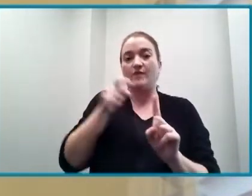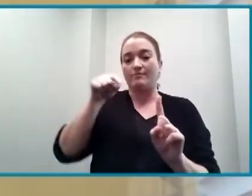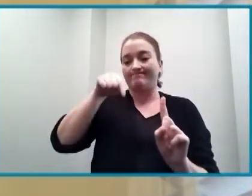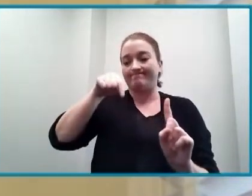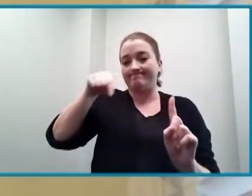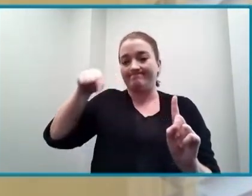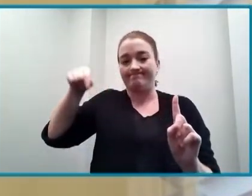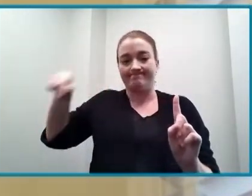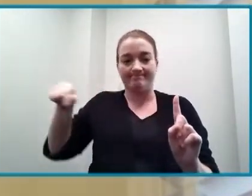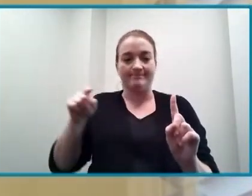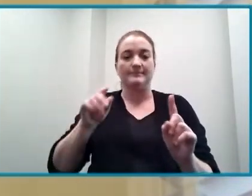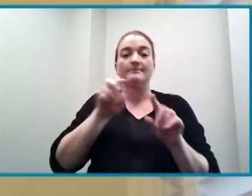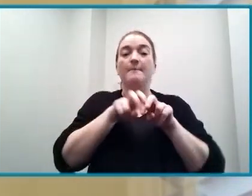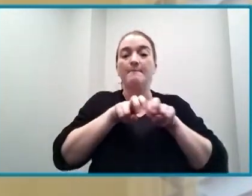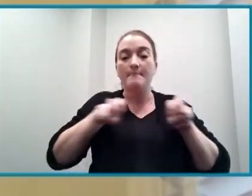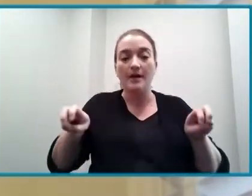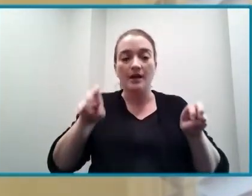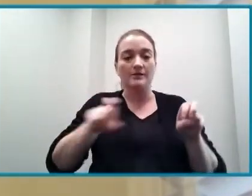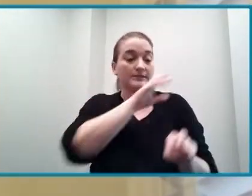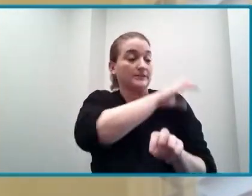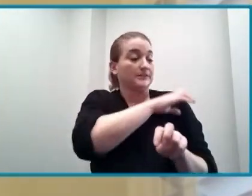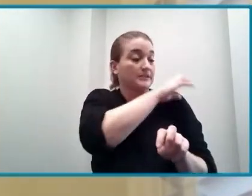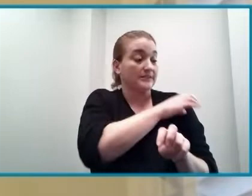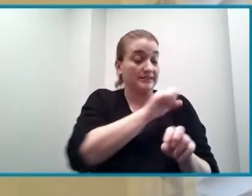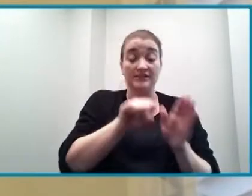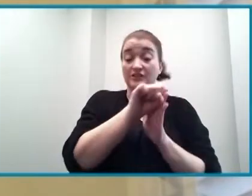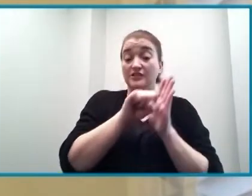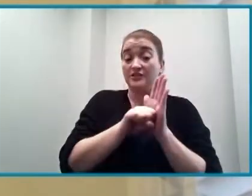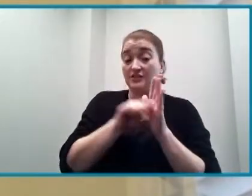clinics, and state or local arts agencies, and we'll hear about some more.